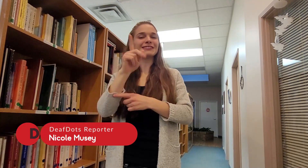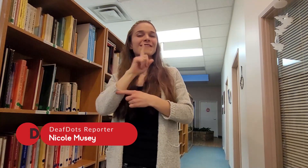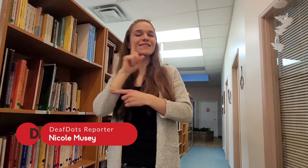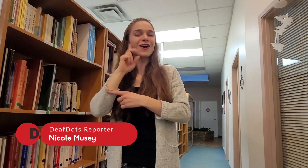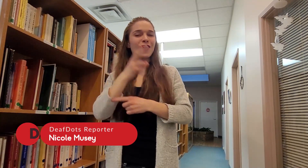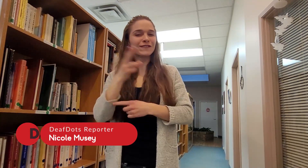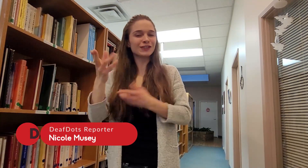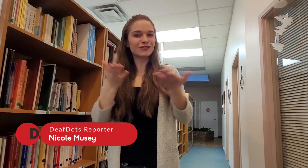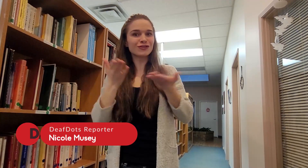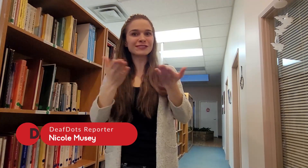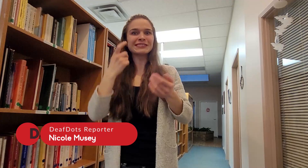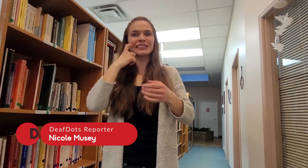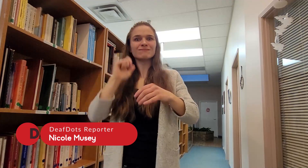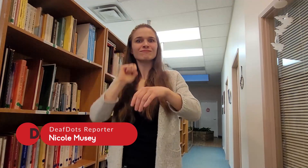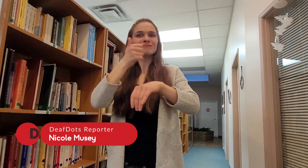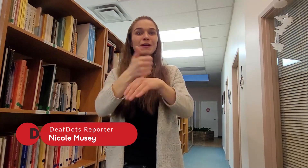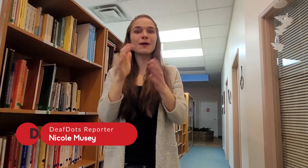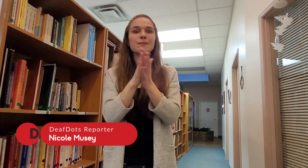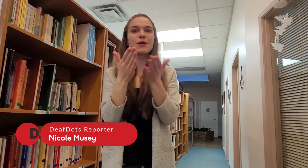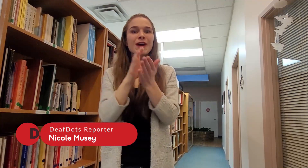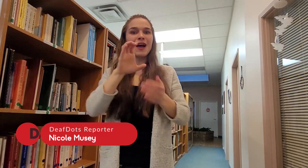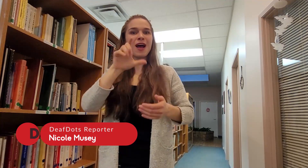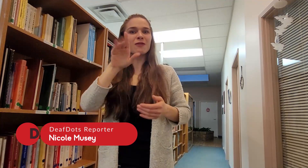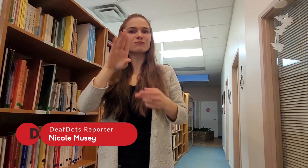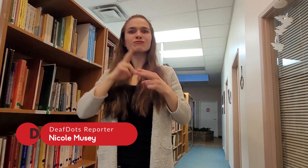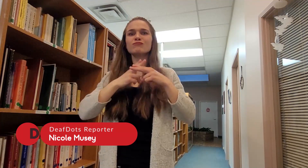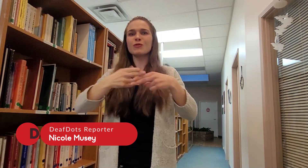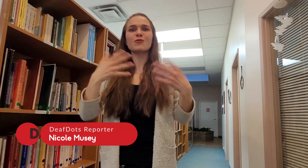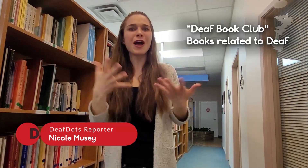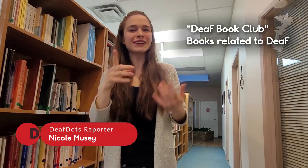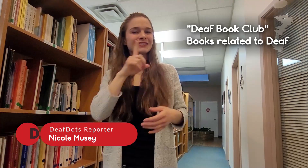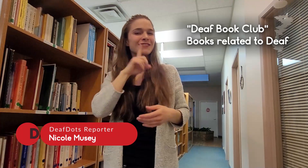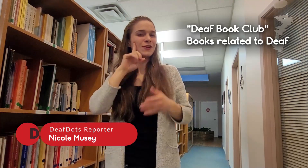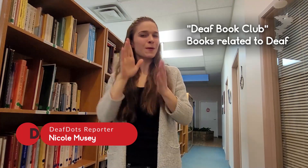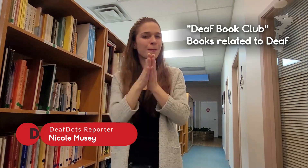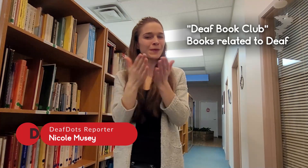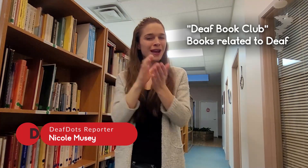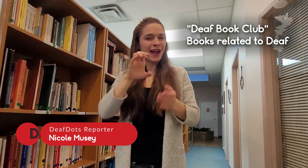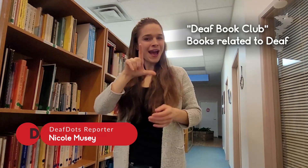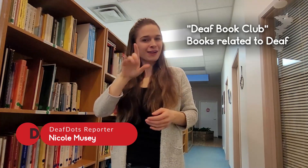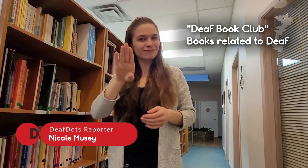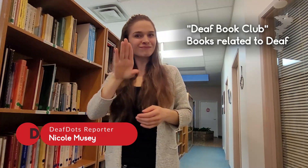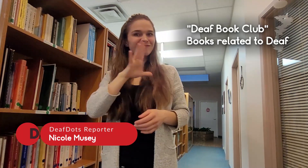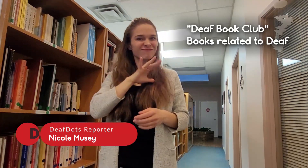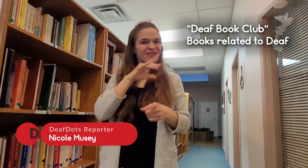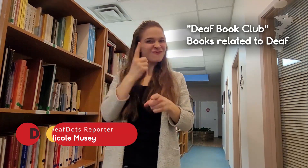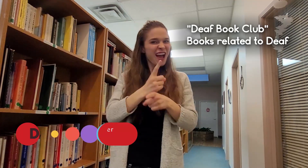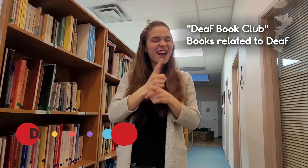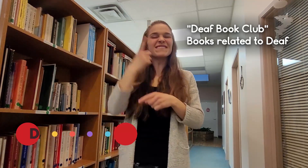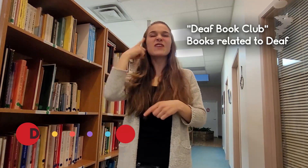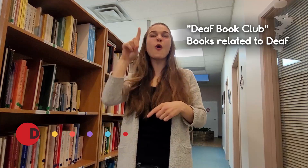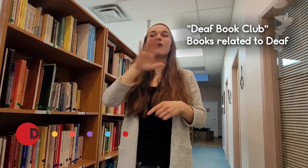launched recently by Saskatchewan Deaf and Hard of Hearing Services (SDHHS).